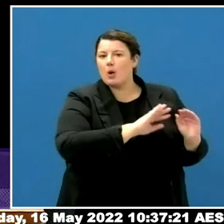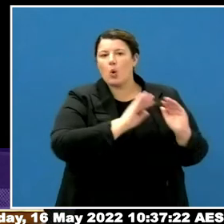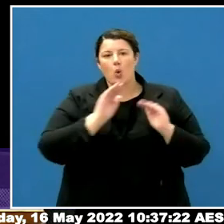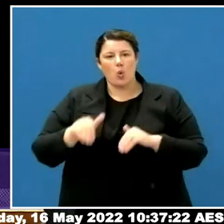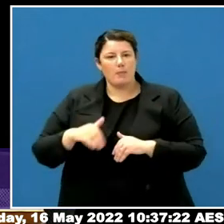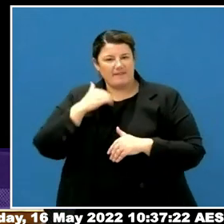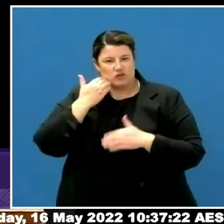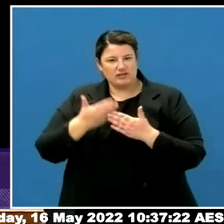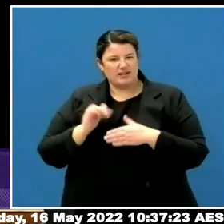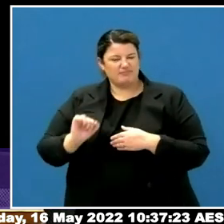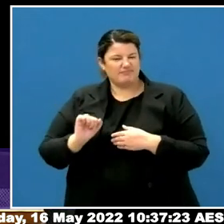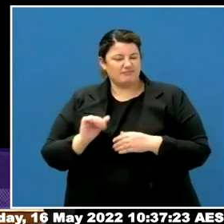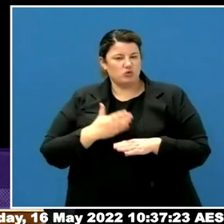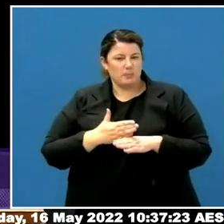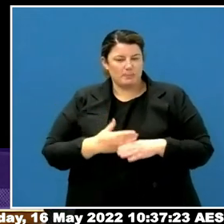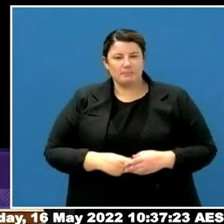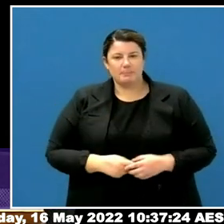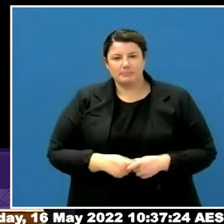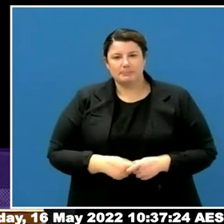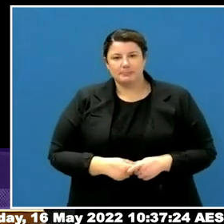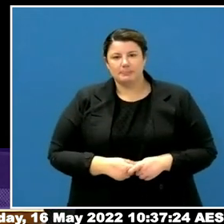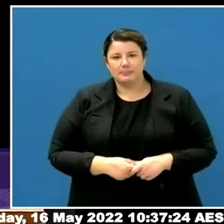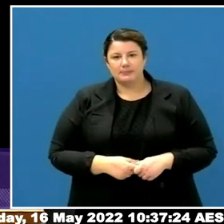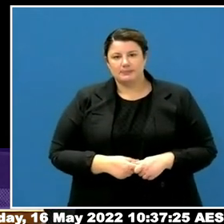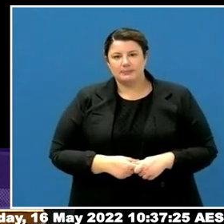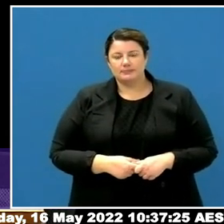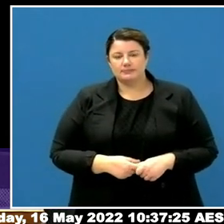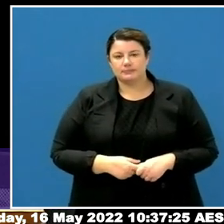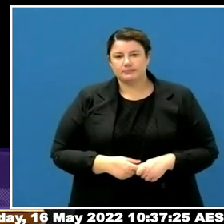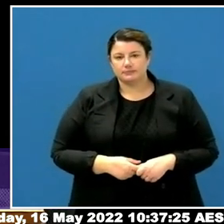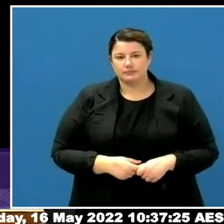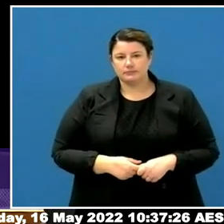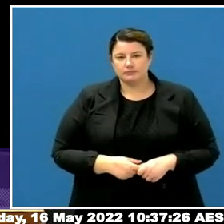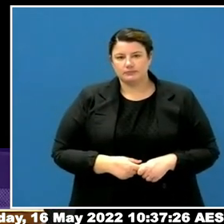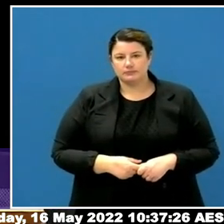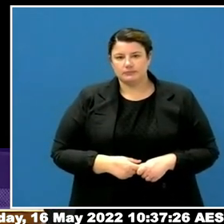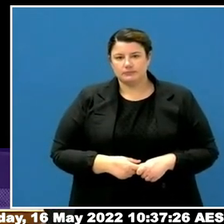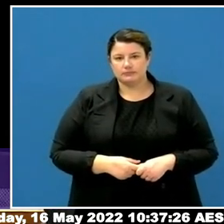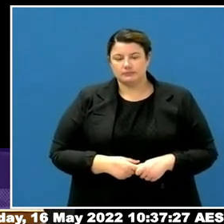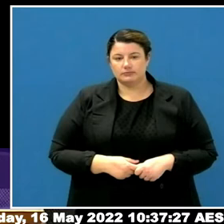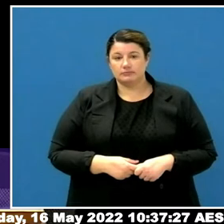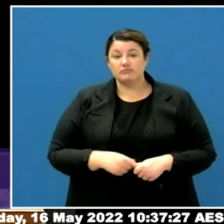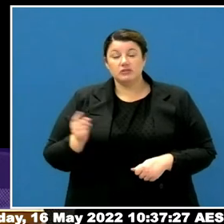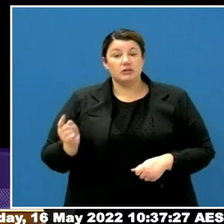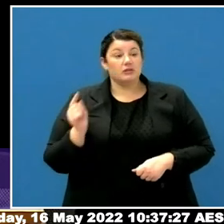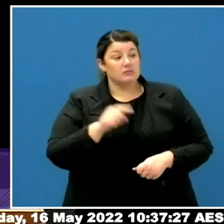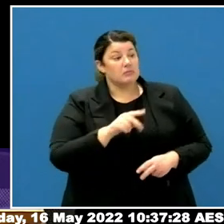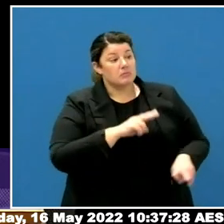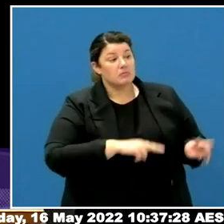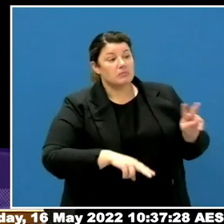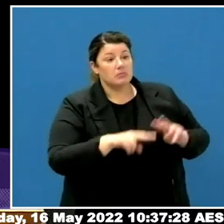day. She will tell you her observations from when she was at the day program, both with